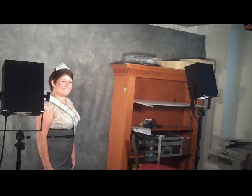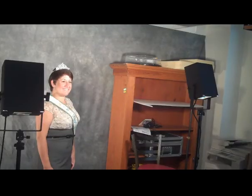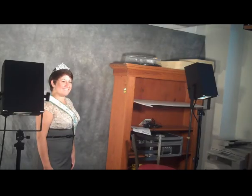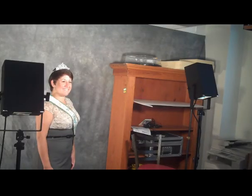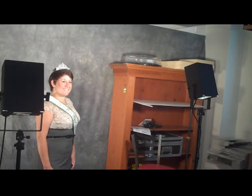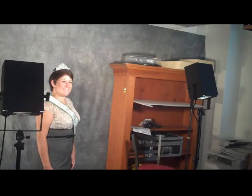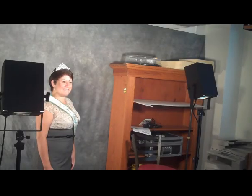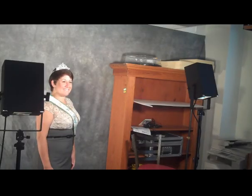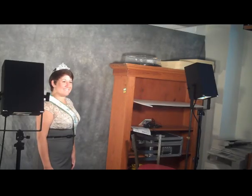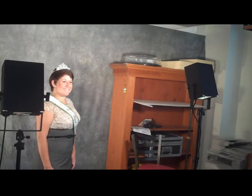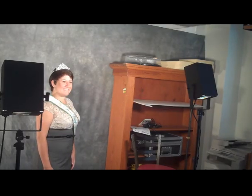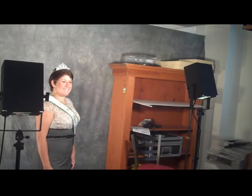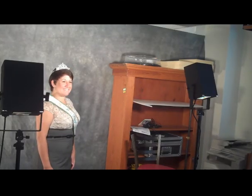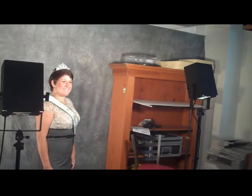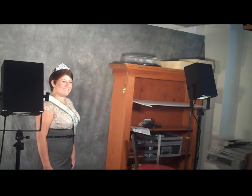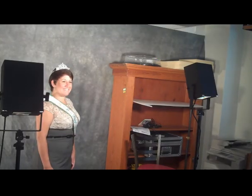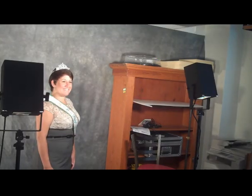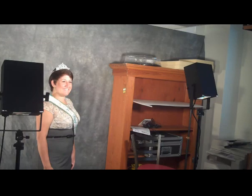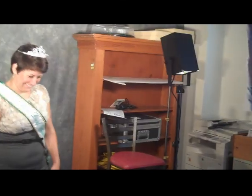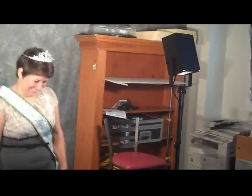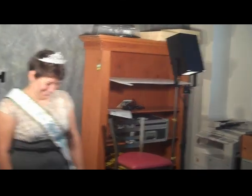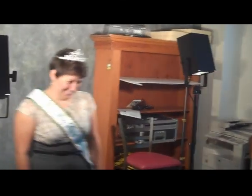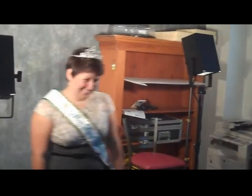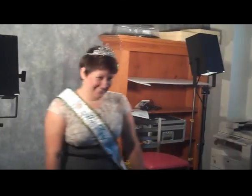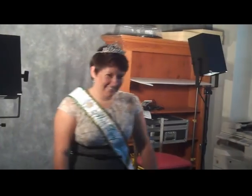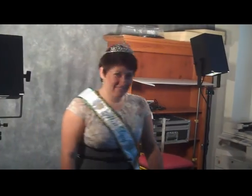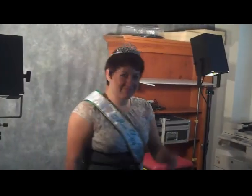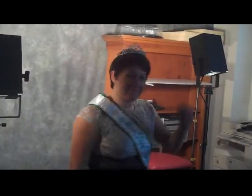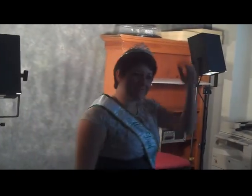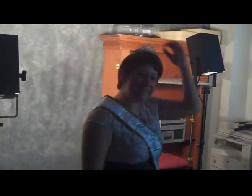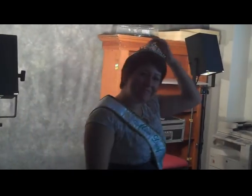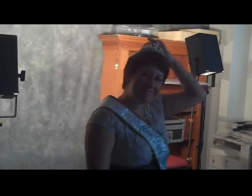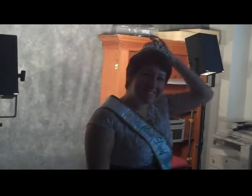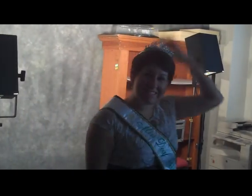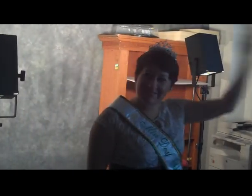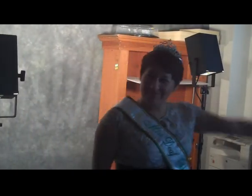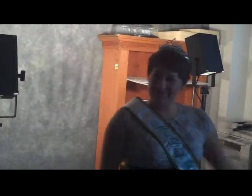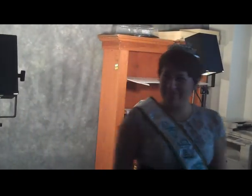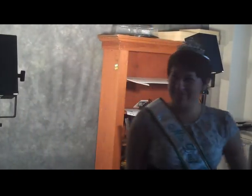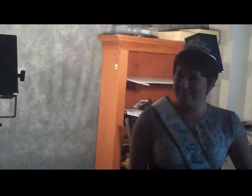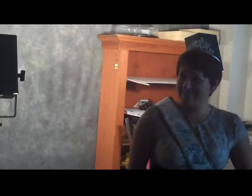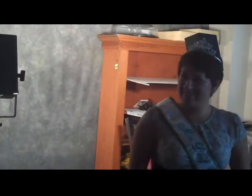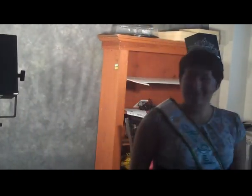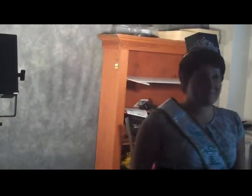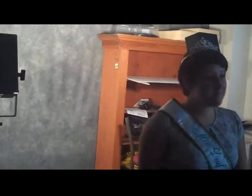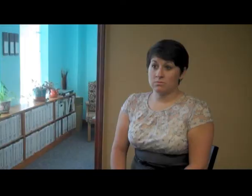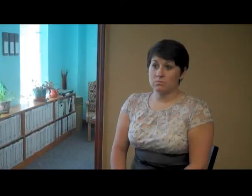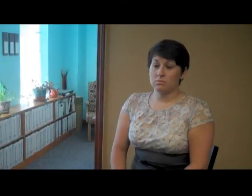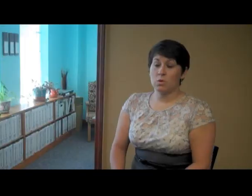Mary, a senior Deaf education major from Lawton, transferred after seeing what the USAO Deaf Ed program had to offer.